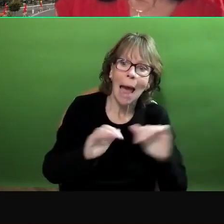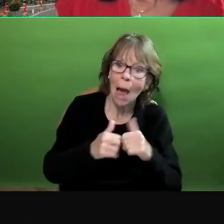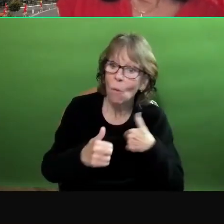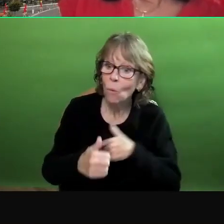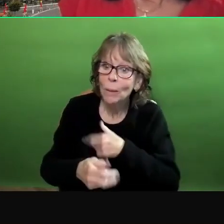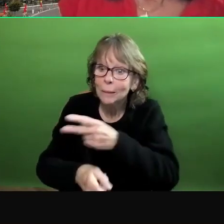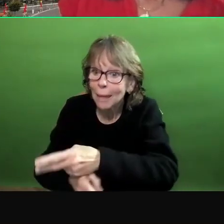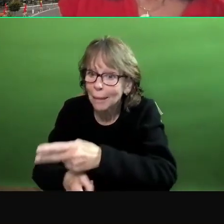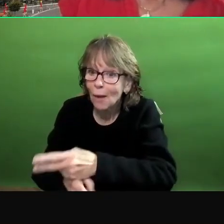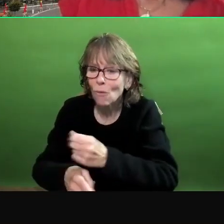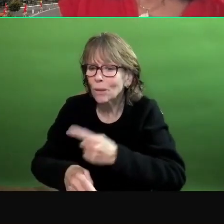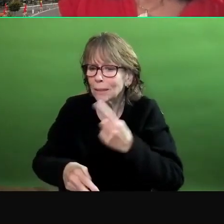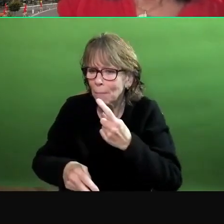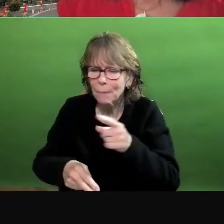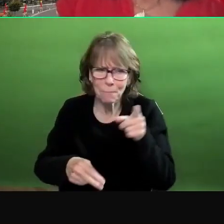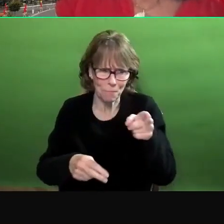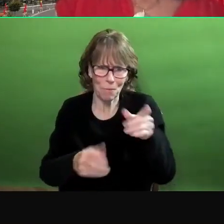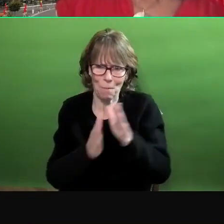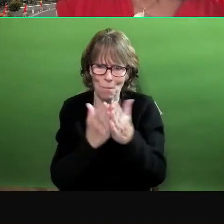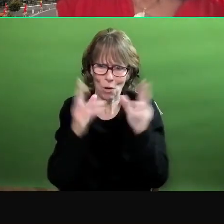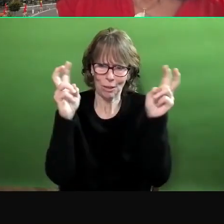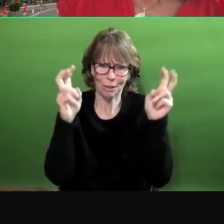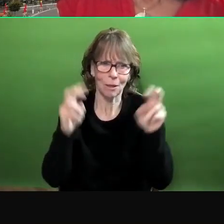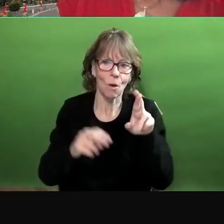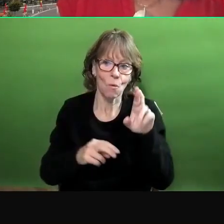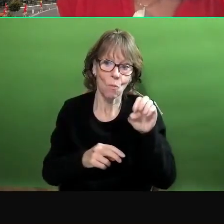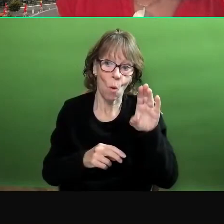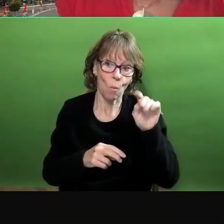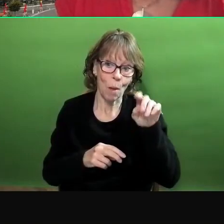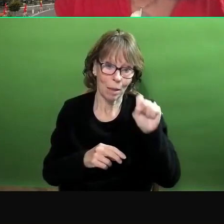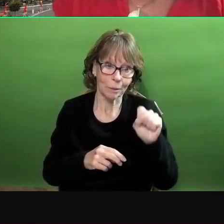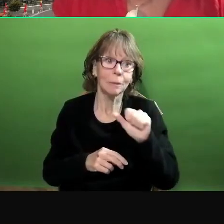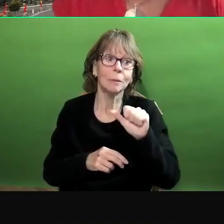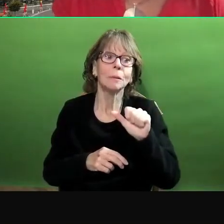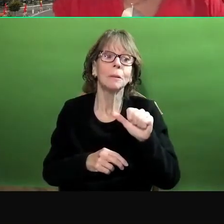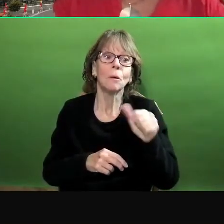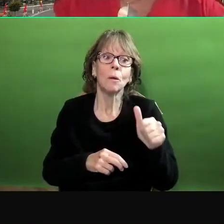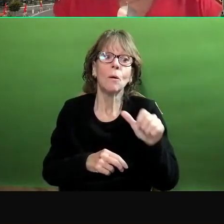There's this book called Robots Won't Save Japan written by James Wright,